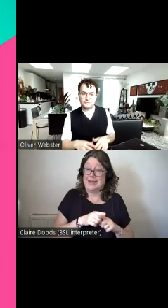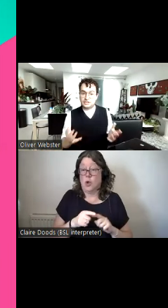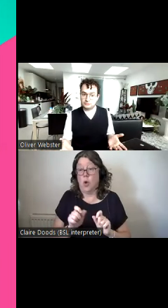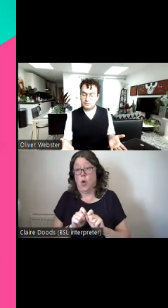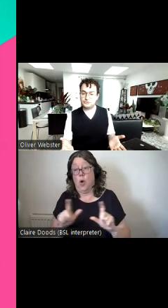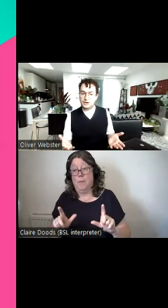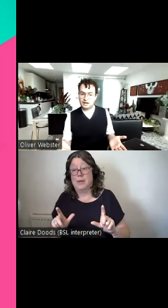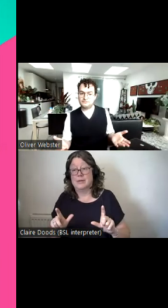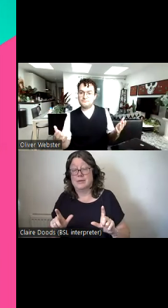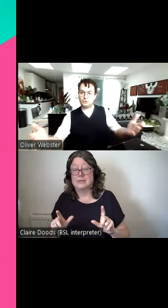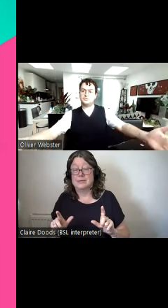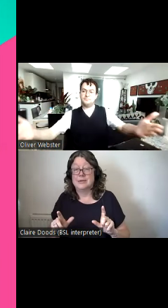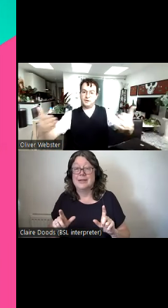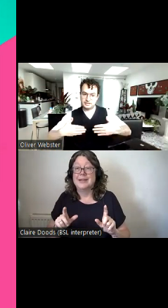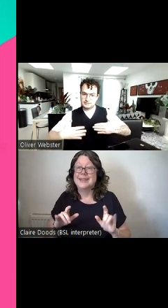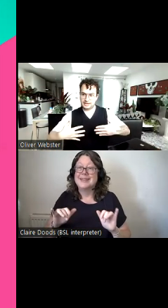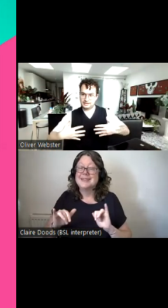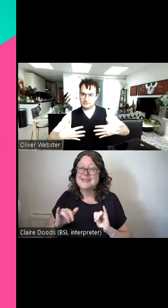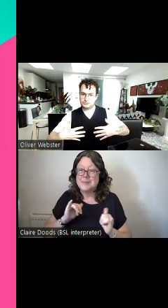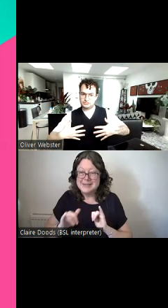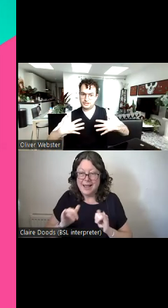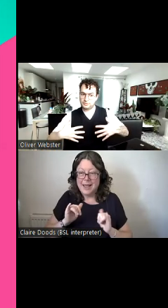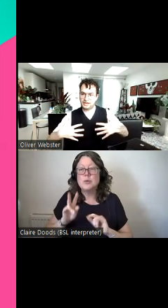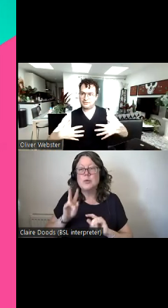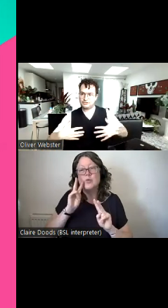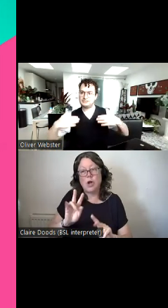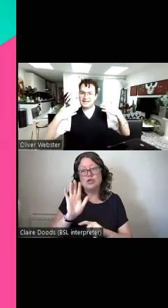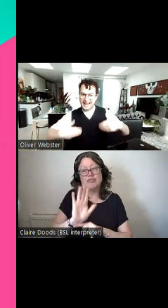Sometimes you'll have both the burnt-in set, which is the open captions,